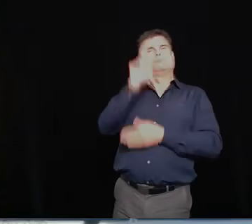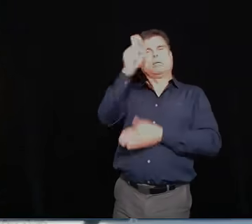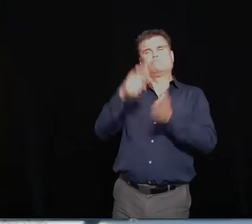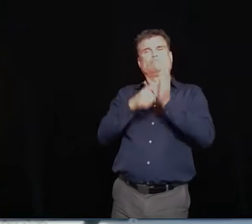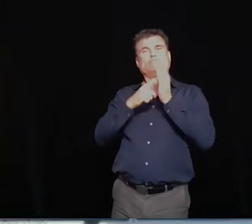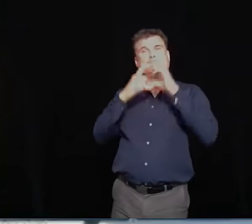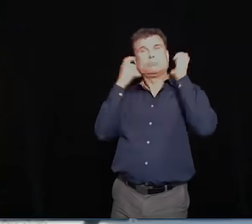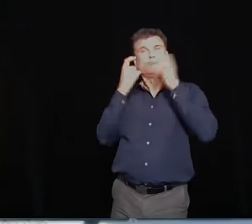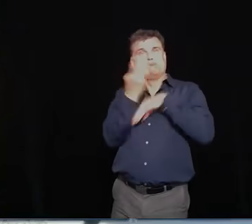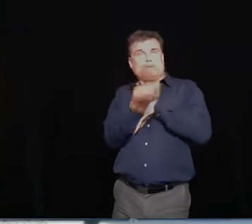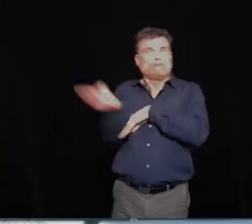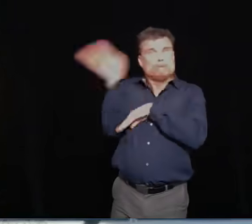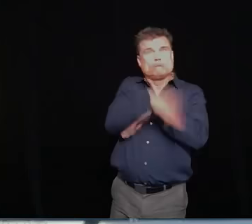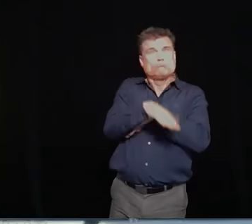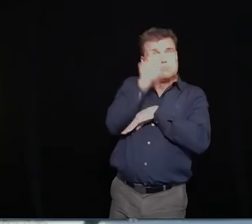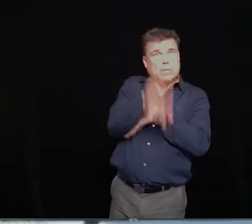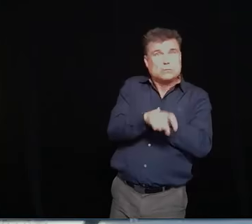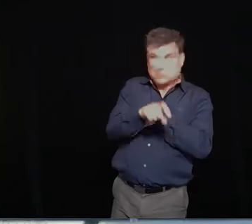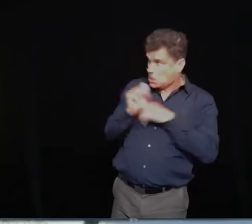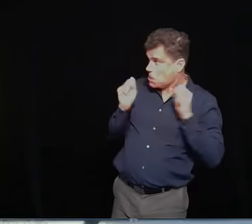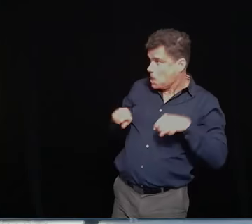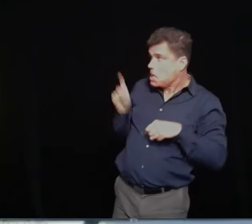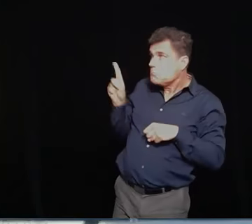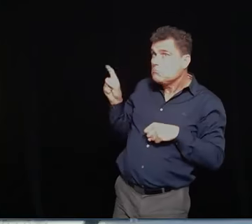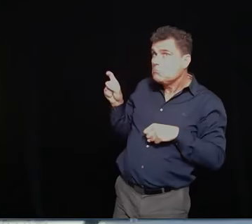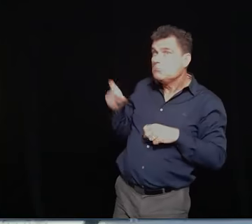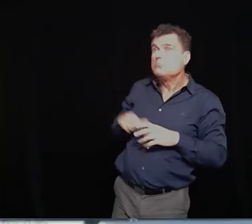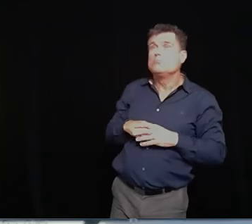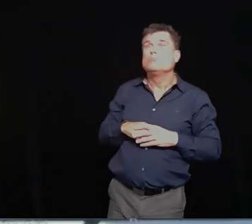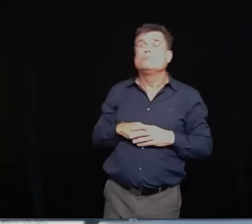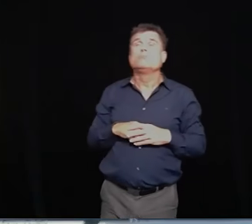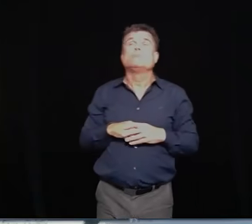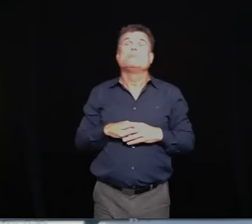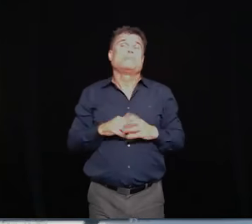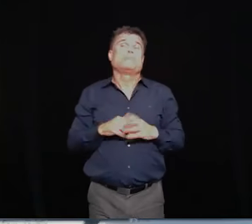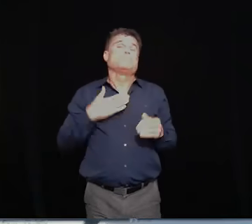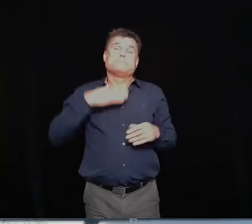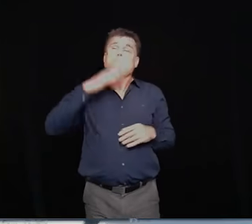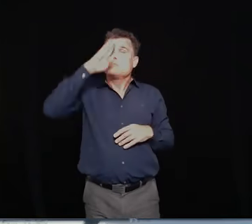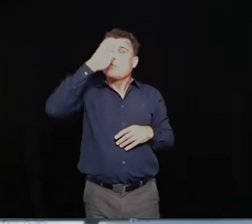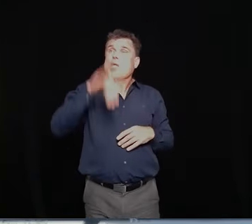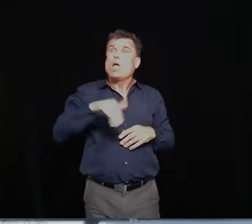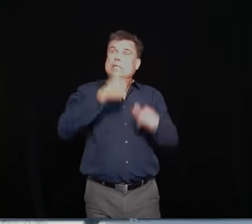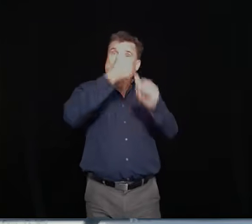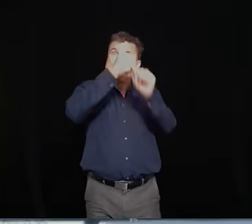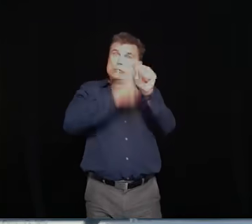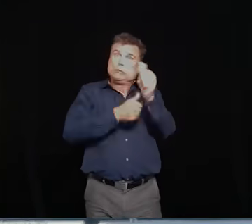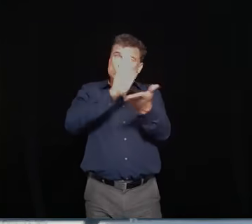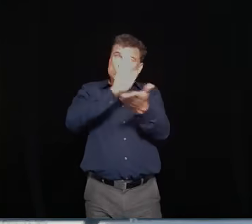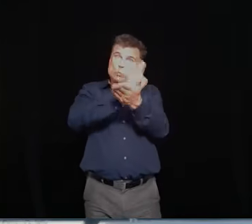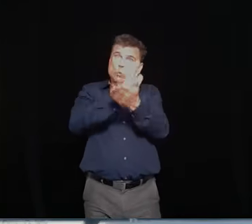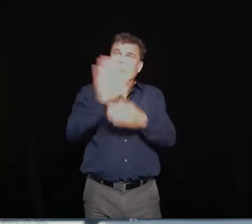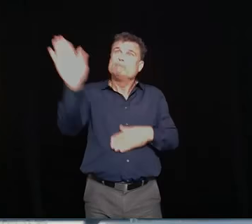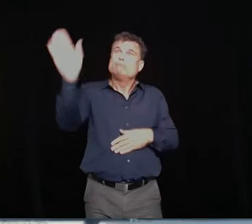We are then subjected to the people they have been in contact with and that risk goes up really quickly.